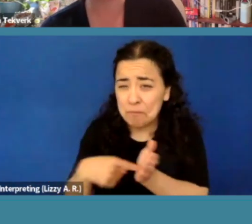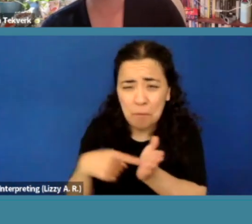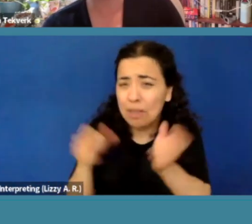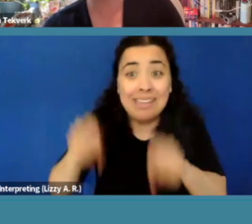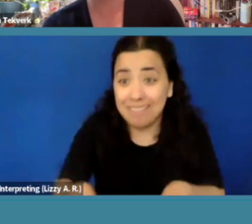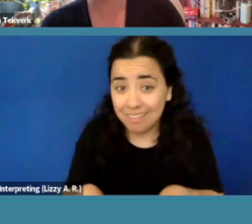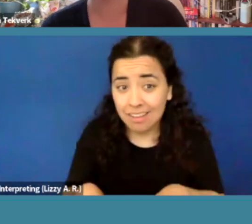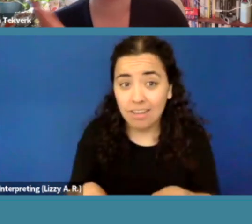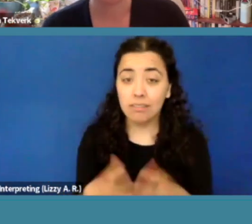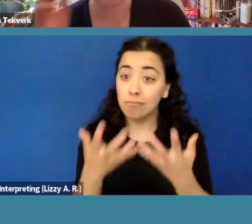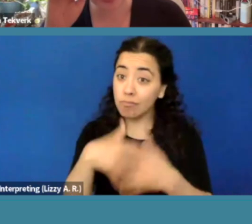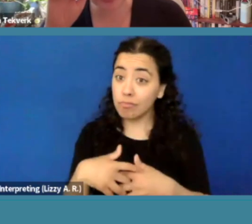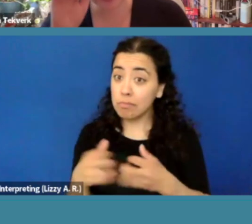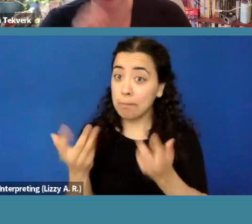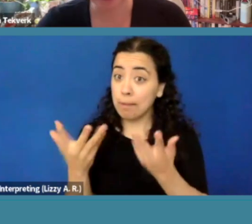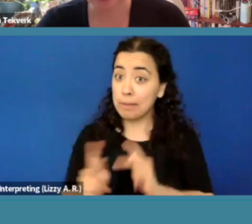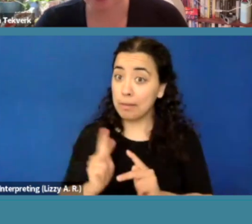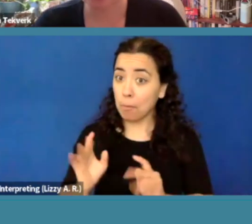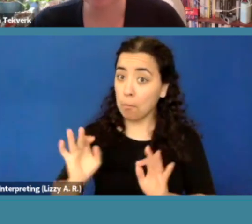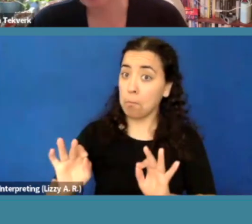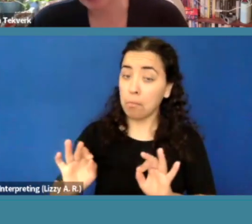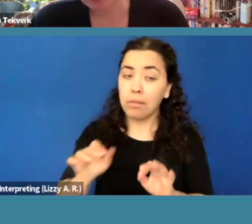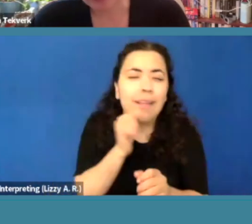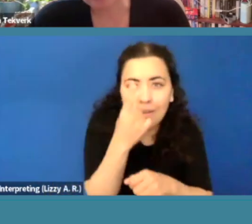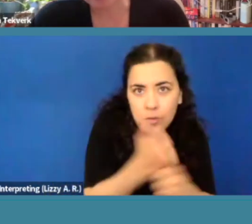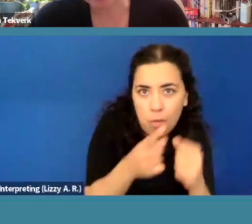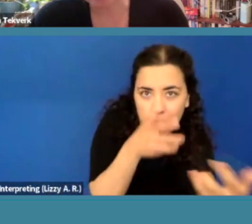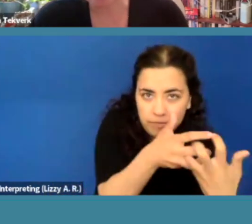Not everyone, hence the troubleshooting, but it's something you might consider in